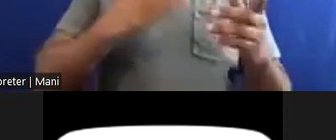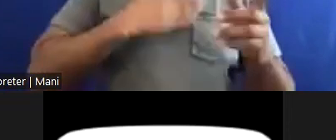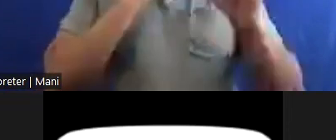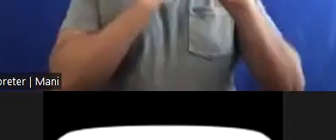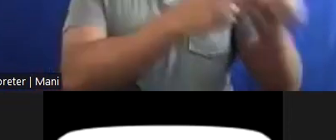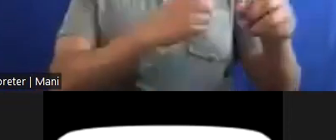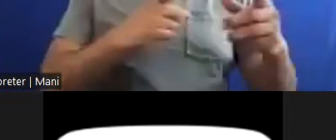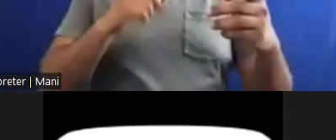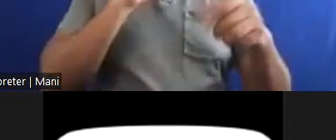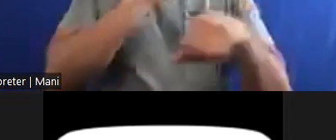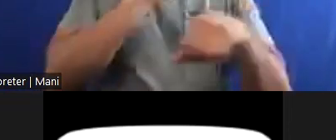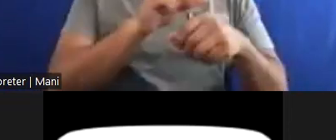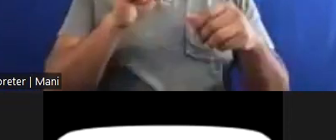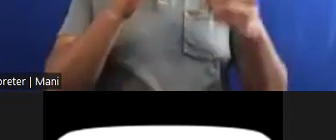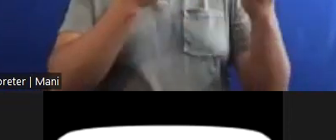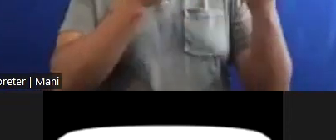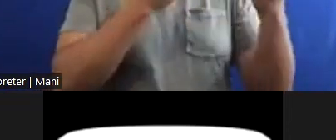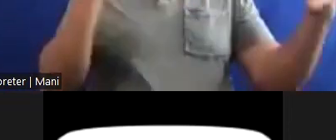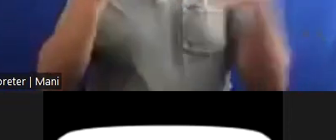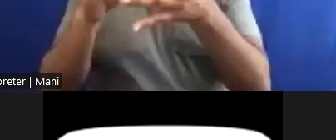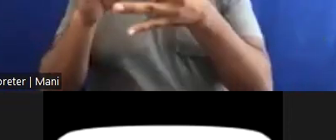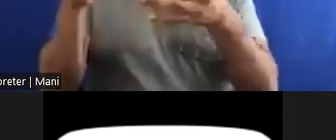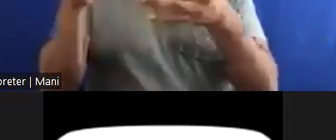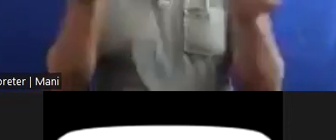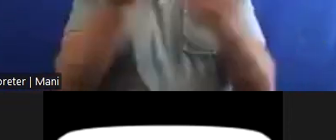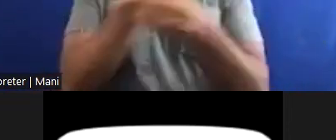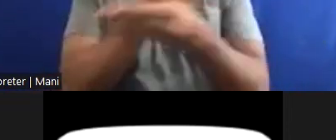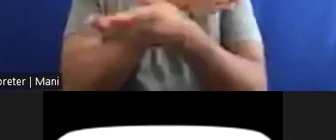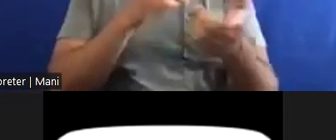I don't think I asked this earlier, but if anybody have examples